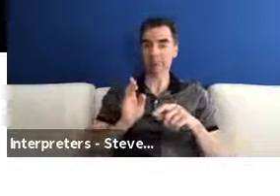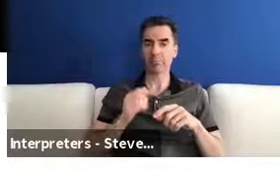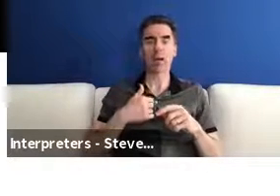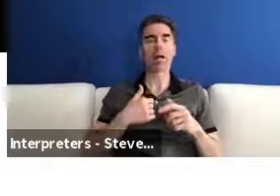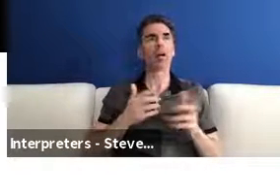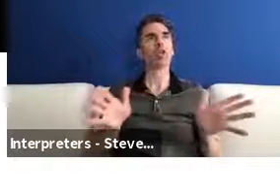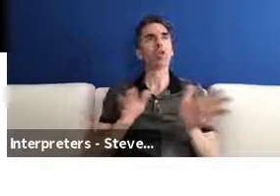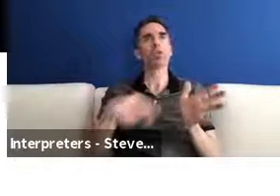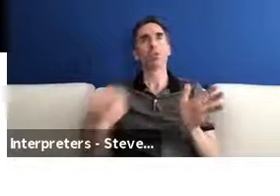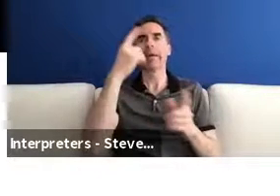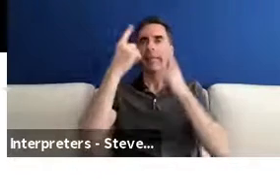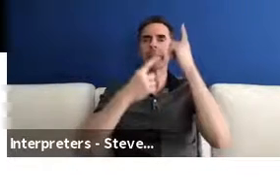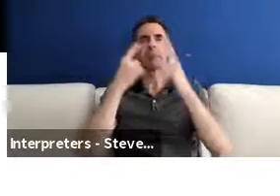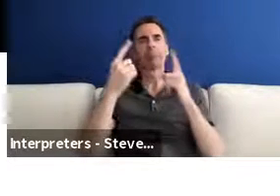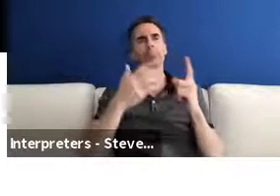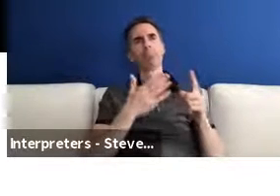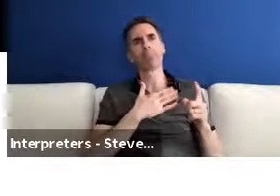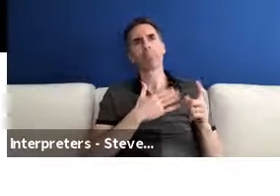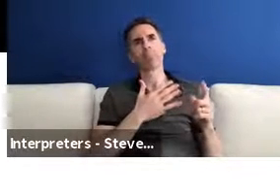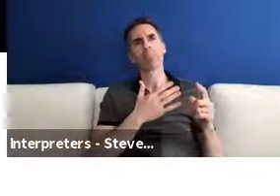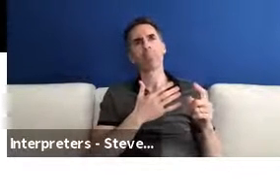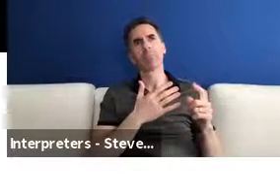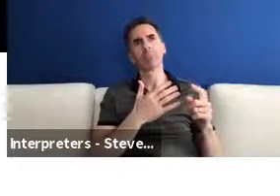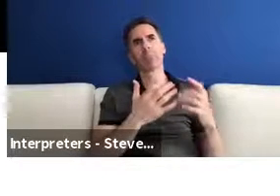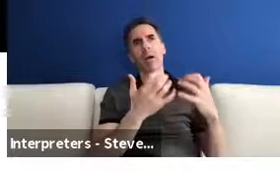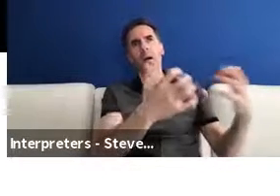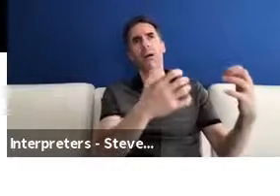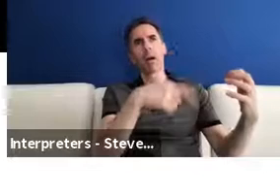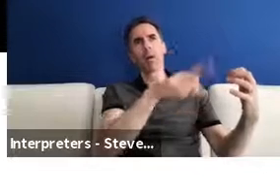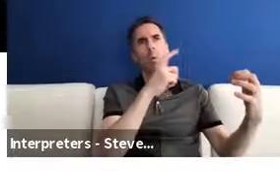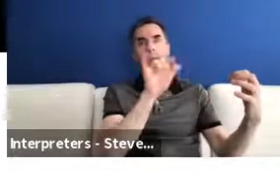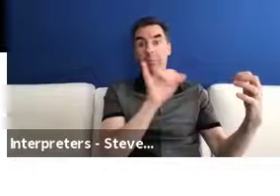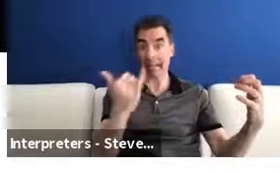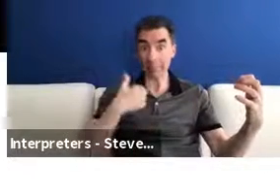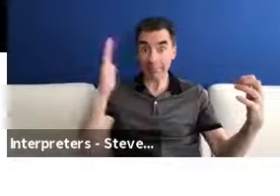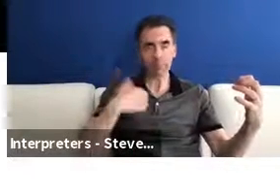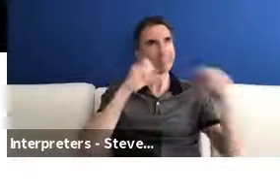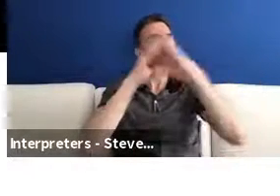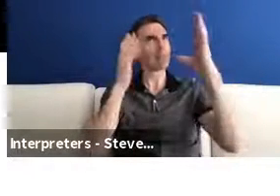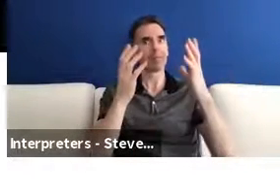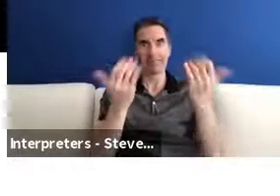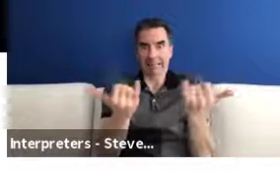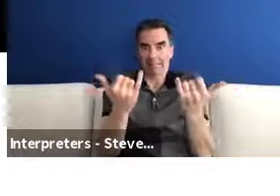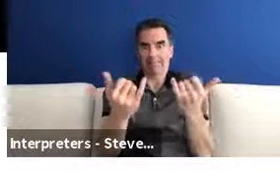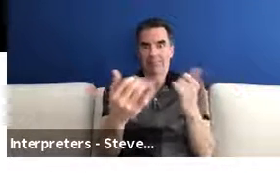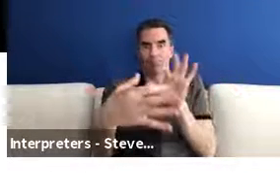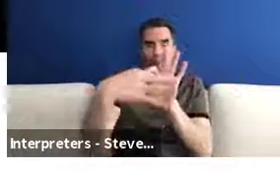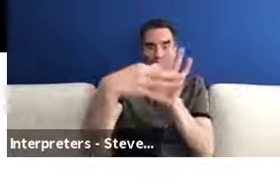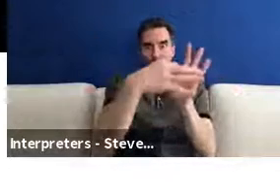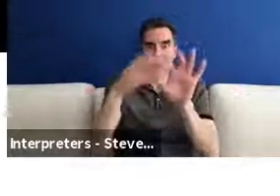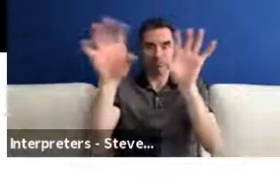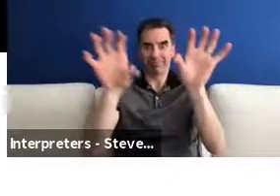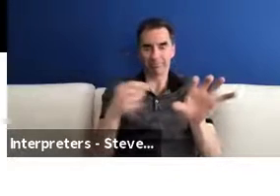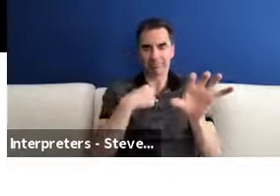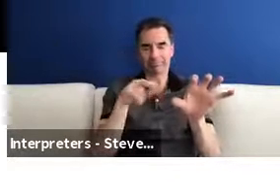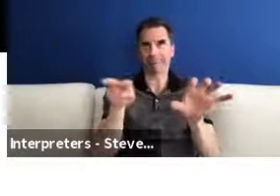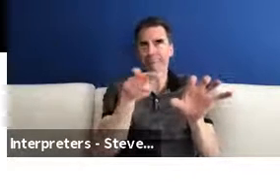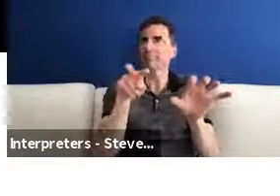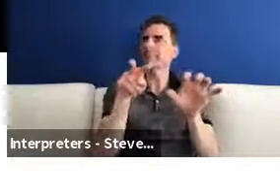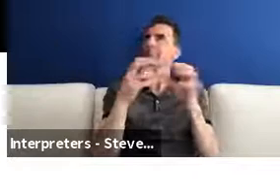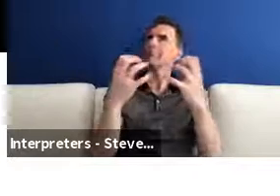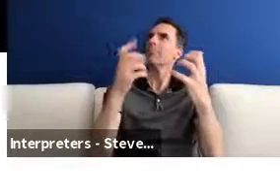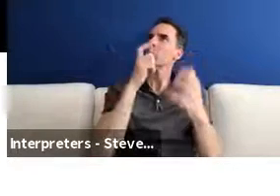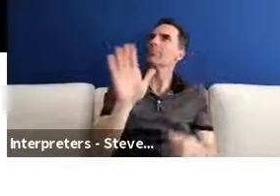about your audience. I'm thinking about you as my audience. And if I was doing this presentation in the fall, I would probably